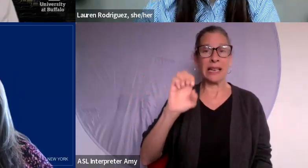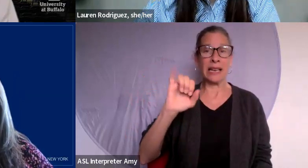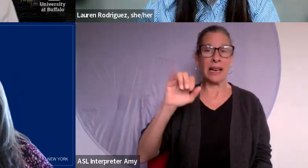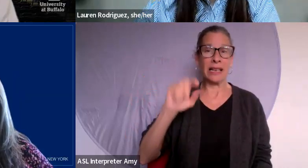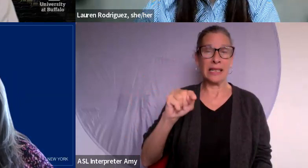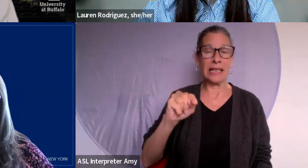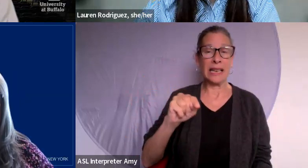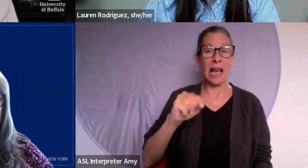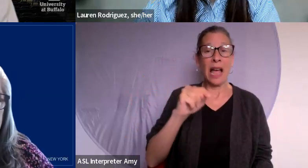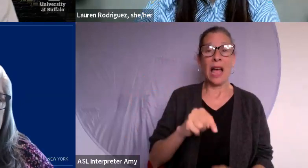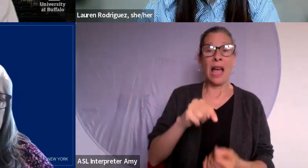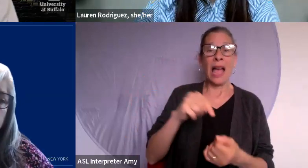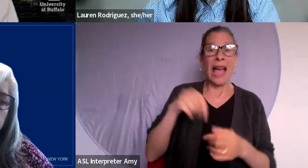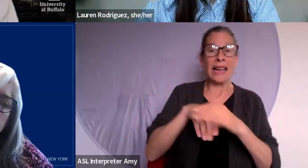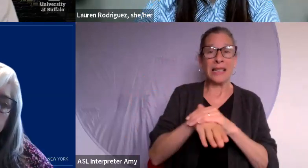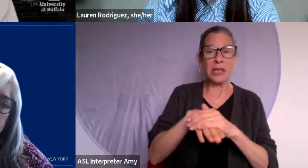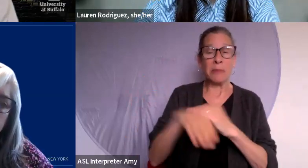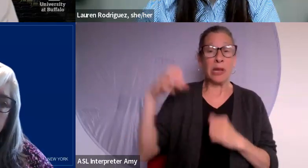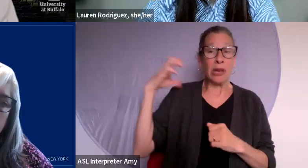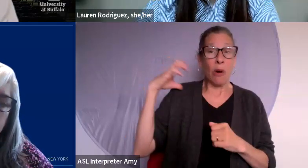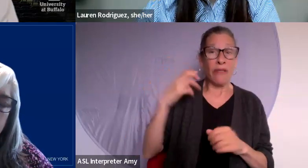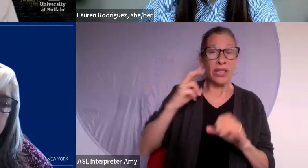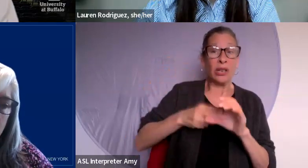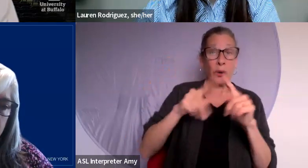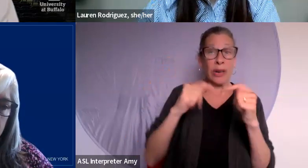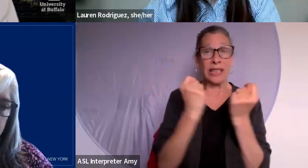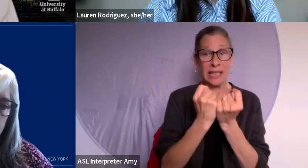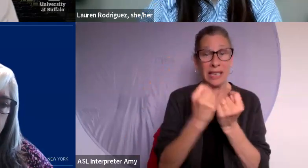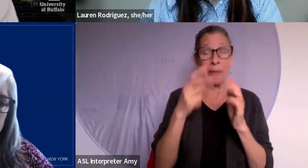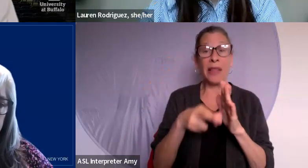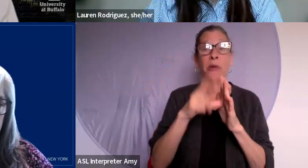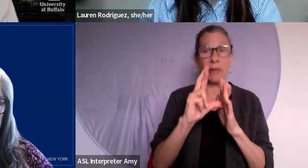of our team. And in the reviews, we are tapping into multiple